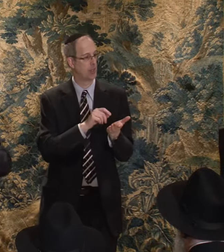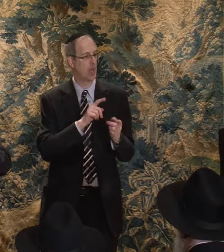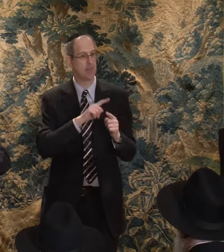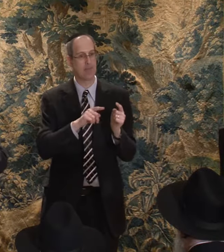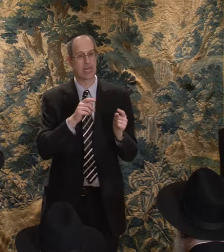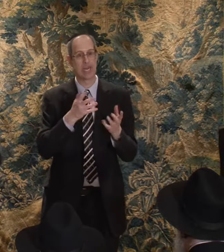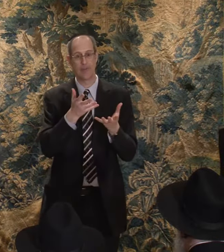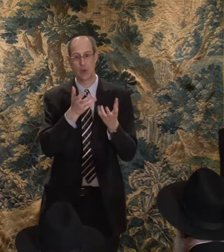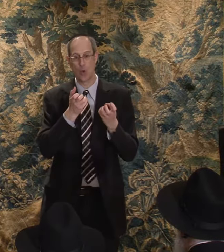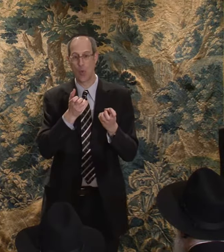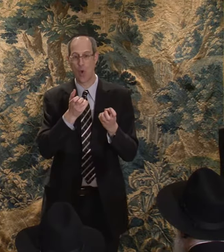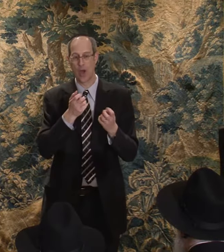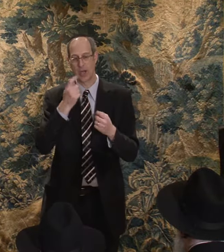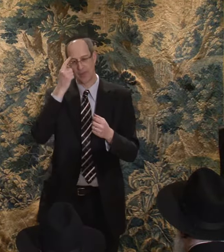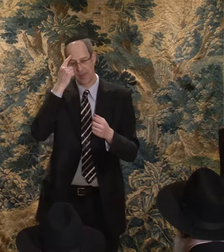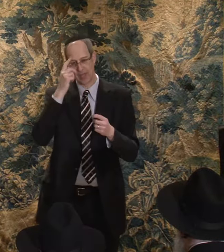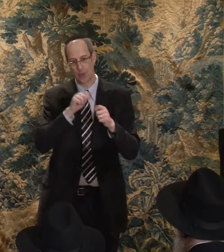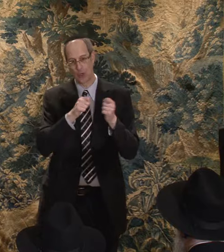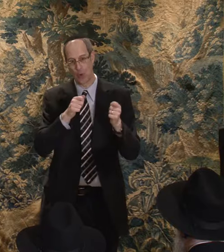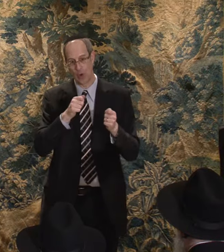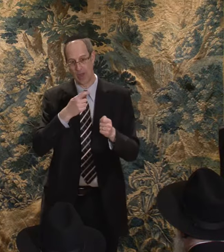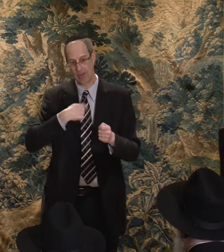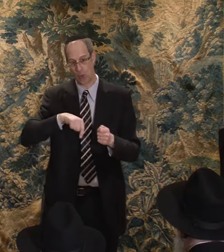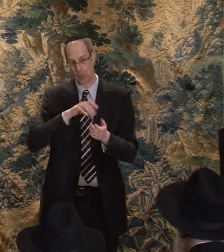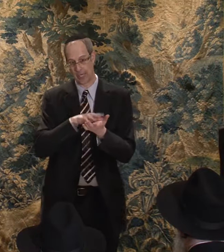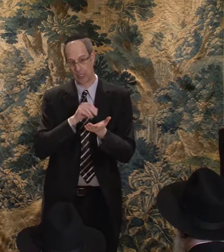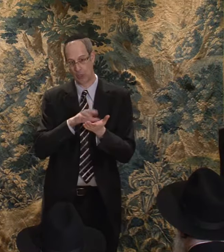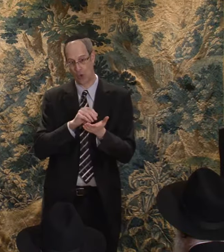want to consider the tiger that we learned terror shall hazard and not